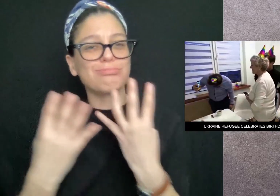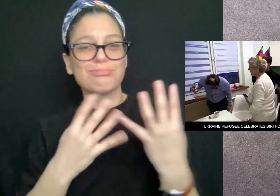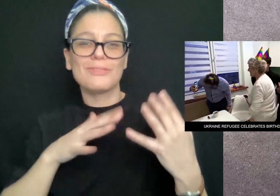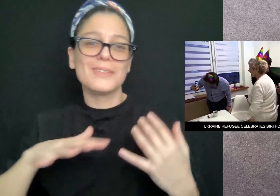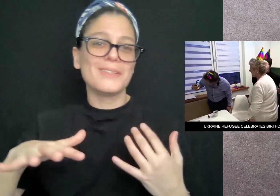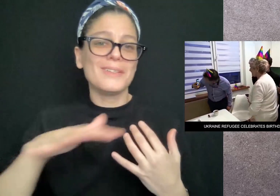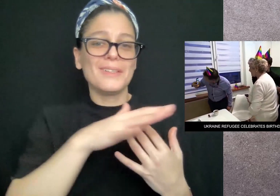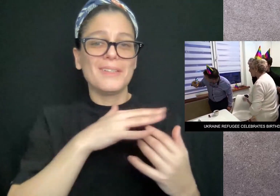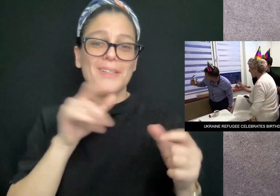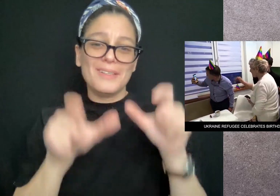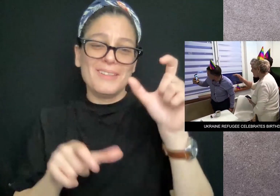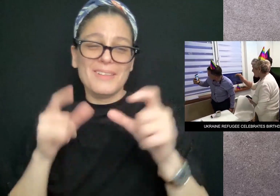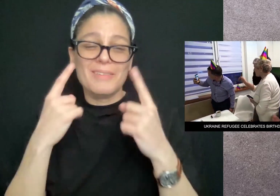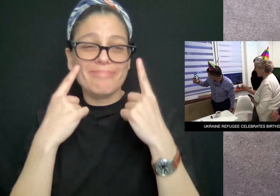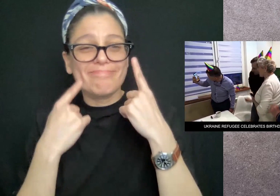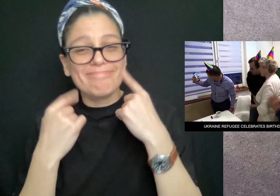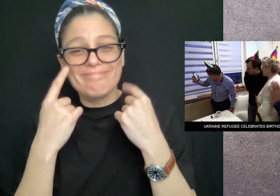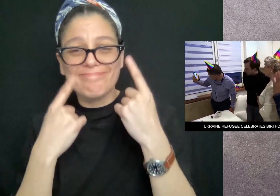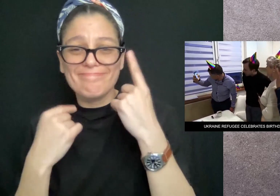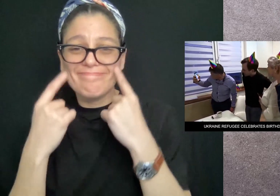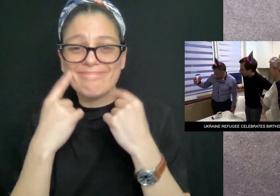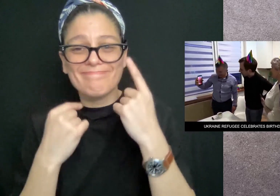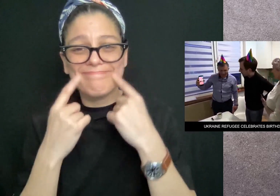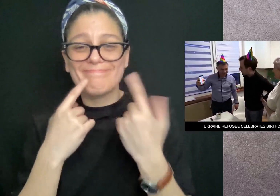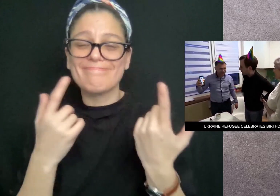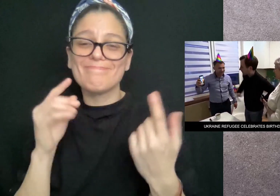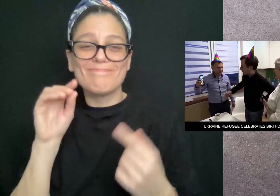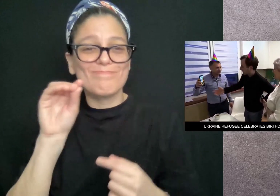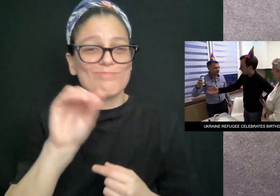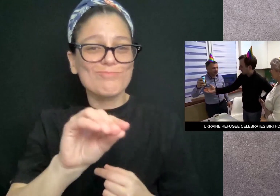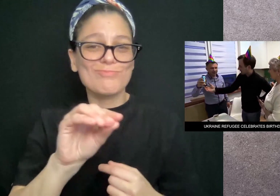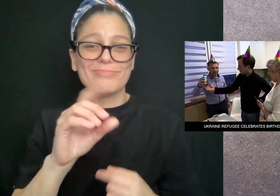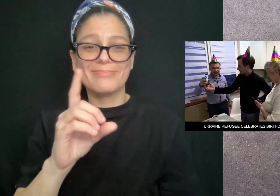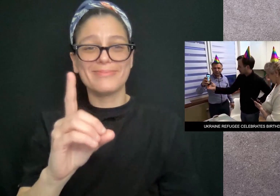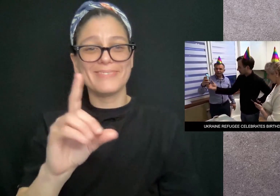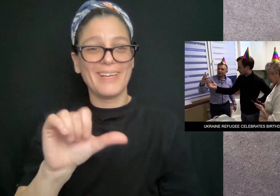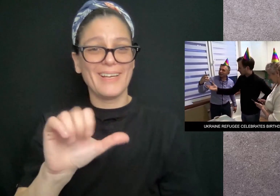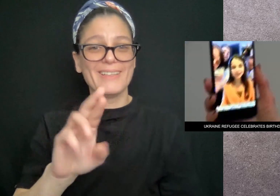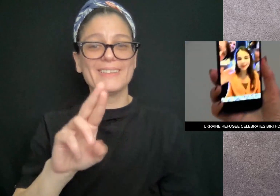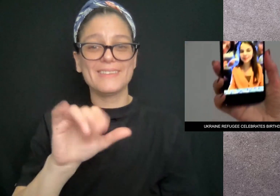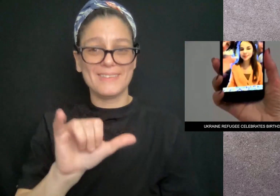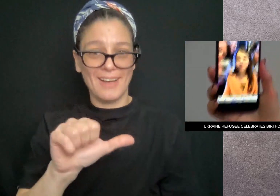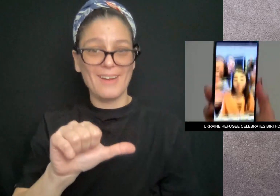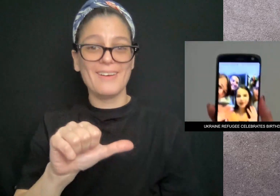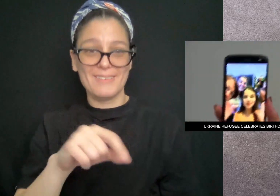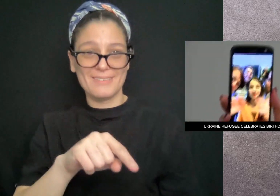few feet away from their home when the family finished singing happy birthday everyone was